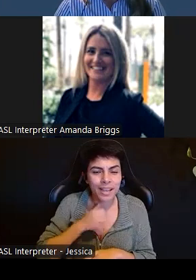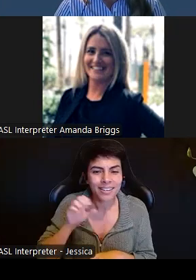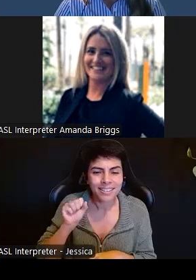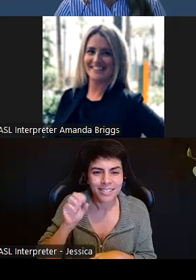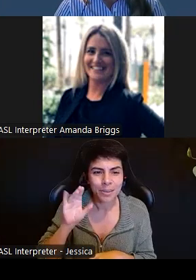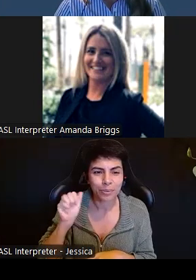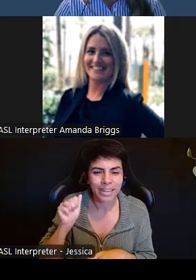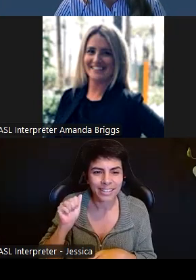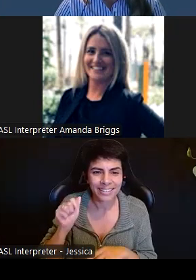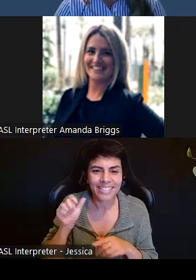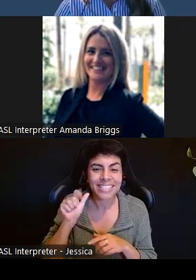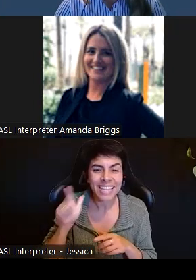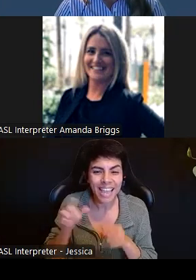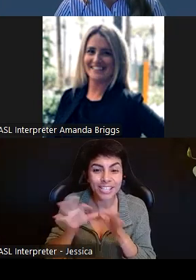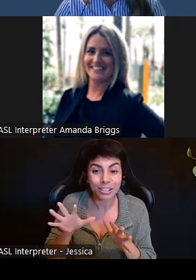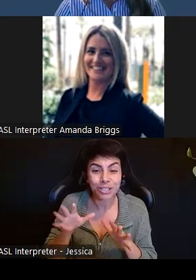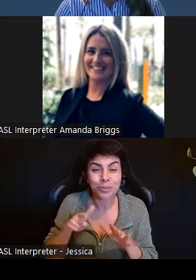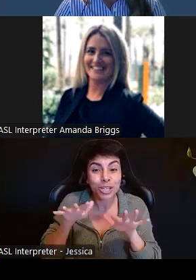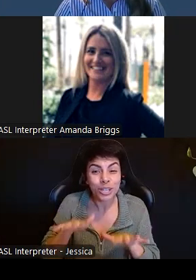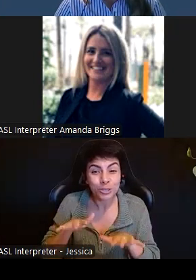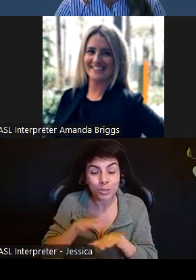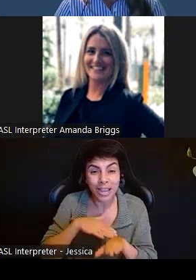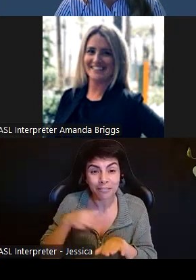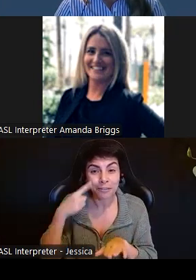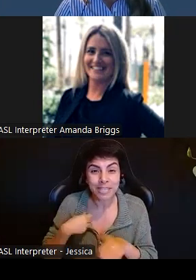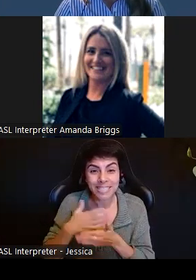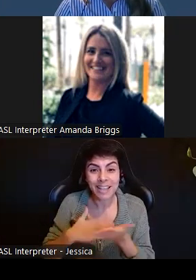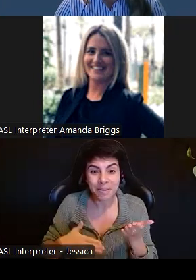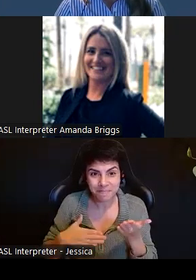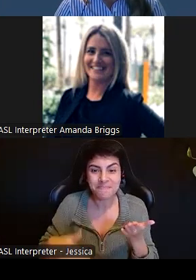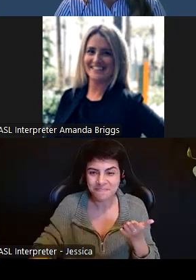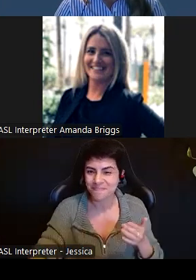until you bring it down under the limit. [Interpreter] Sabrina, this is the ASL interpreter. Can you slow down for me some?